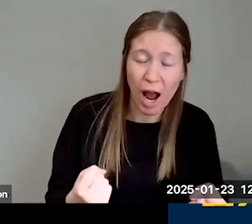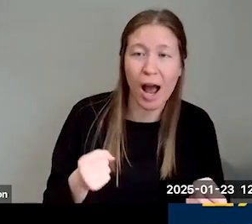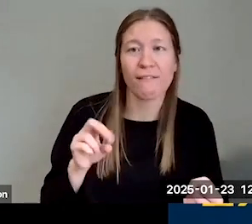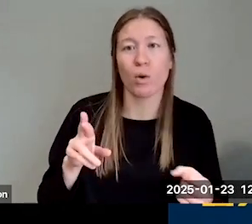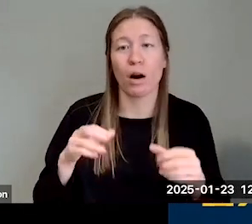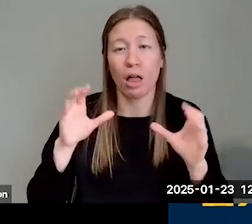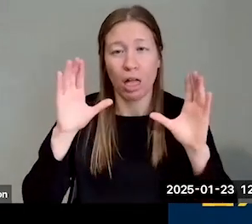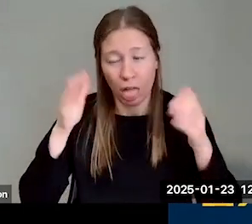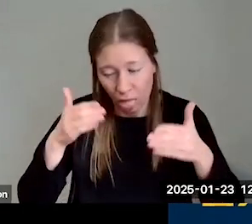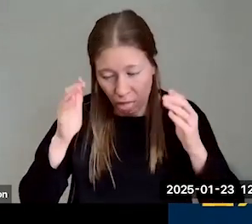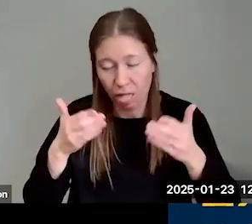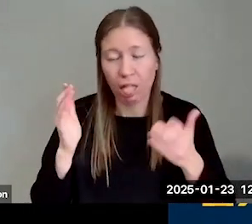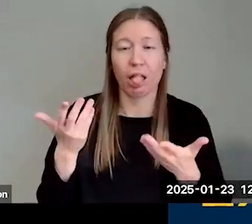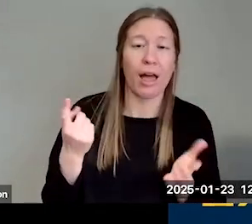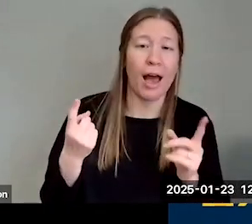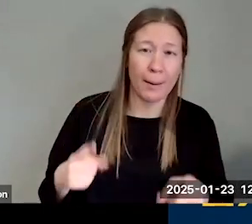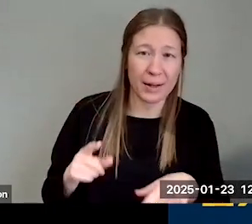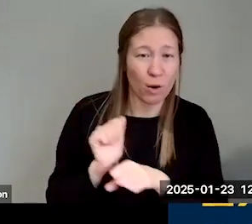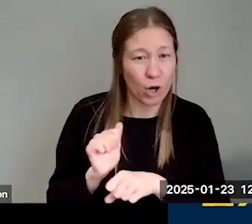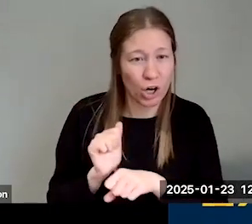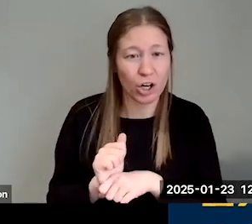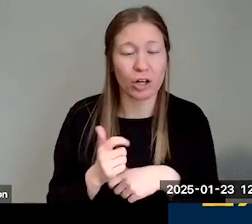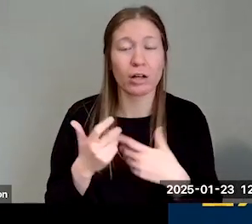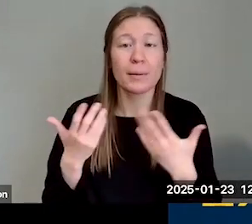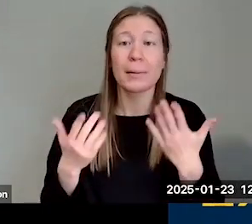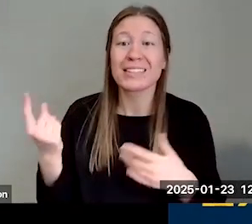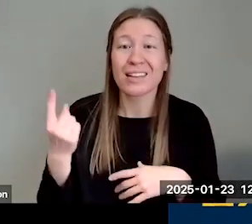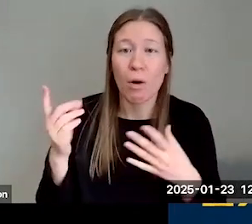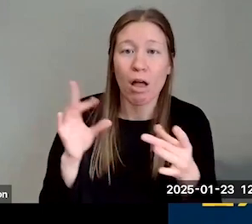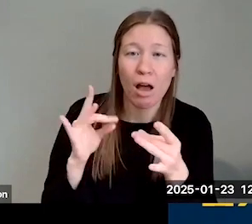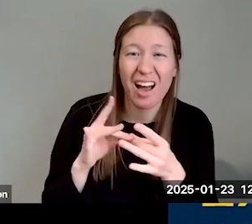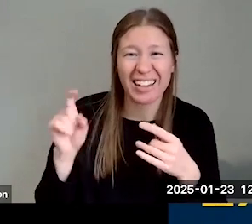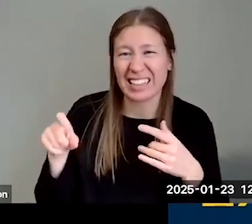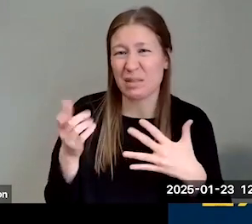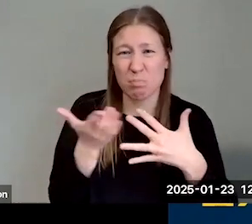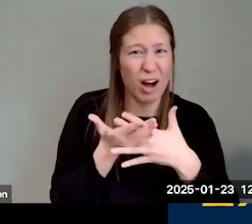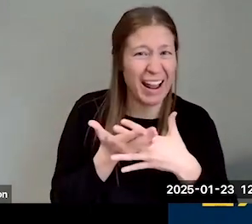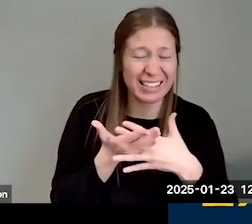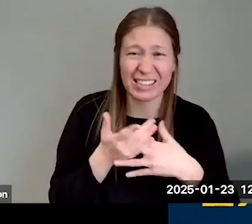And somebody saying that they really need breaks between meetings. They can't handle back-to-back meetings